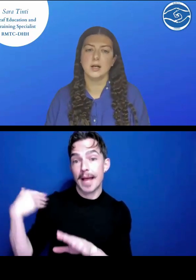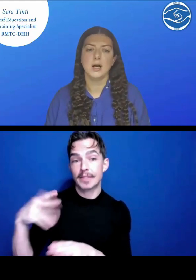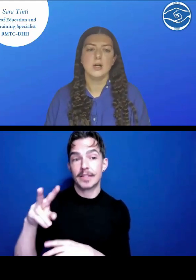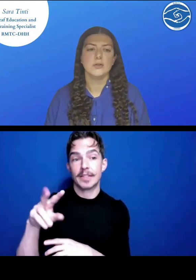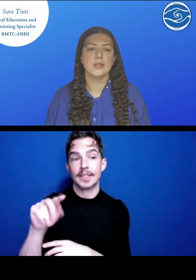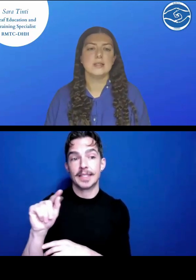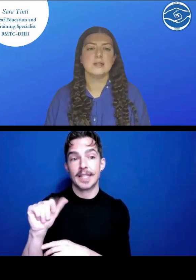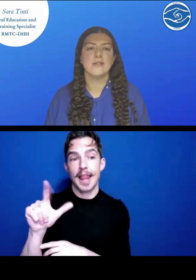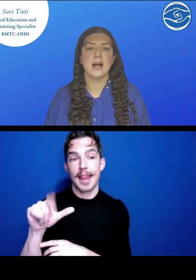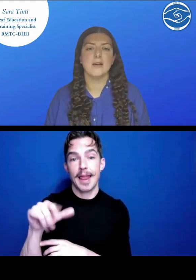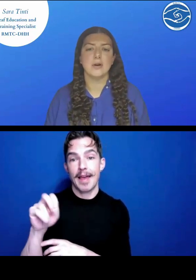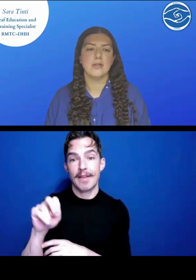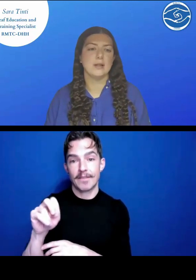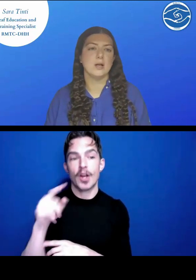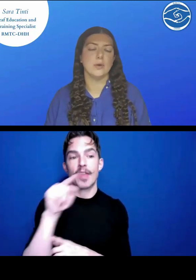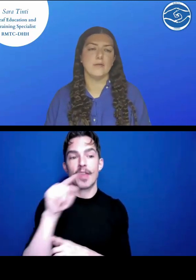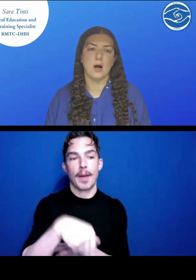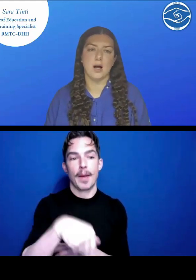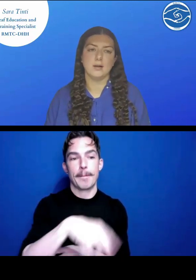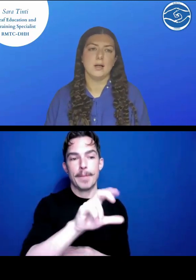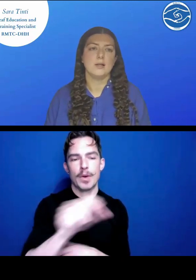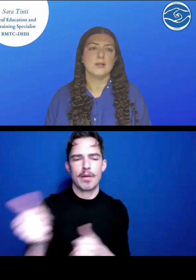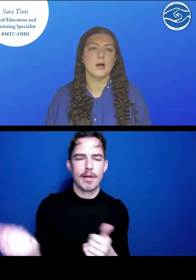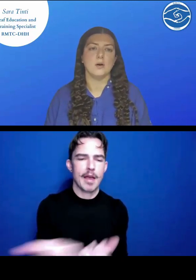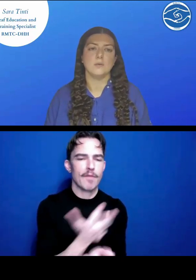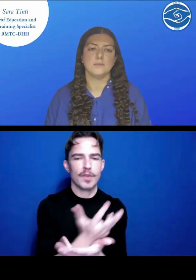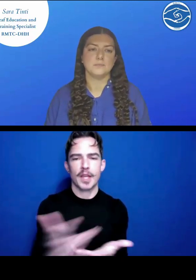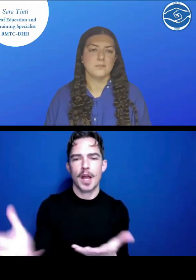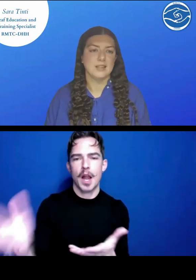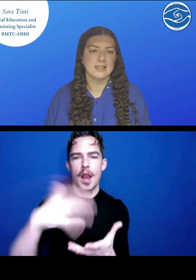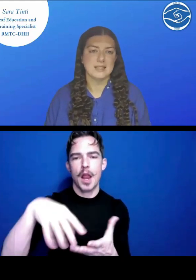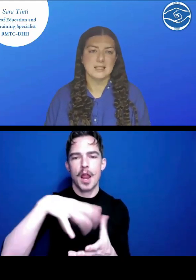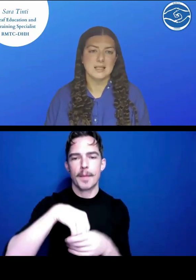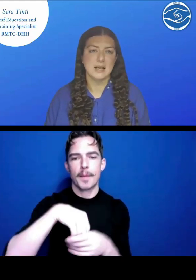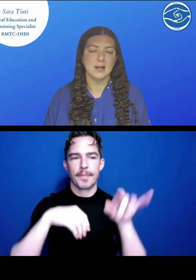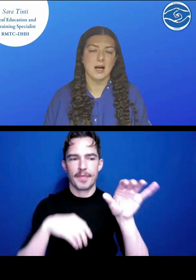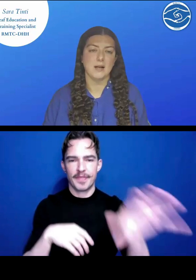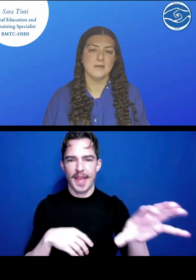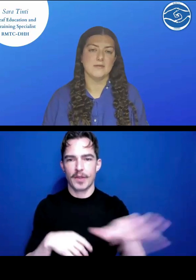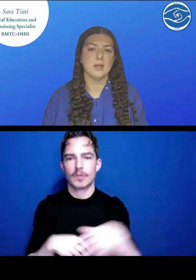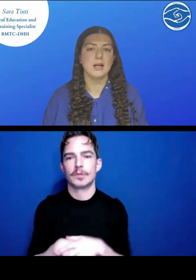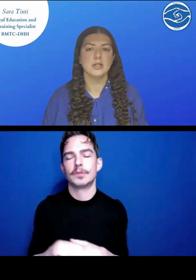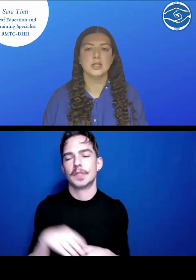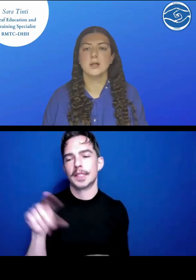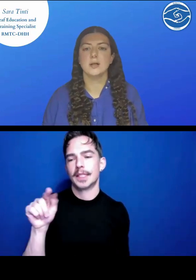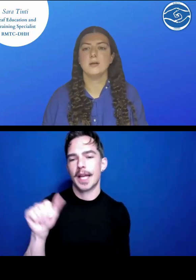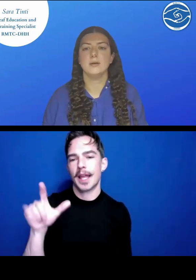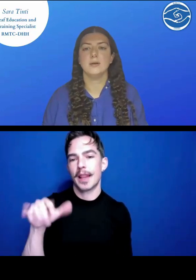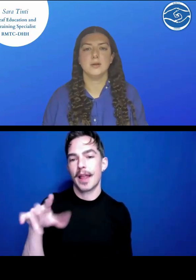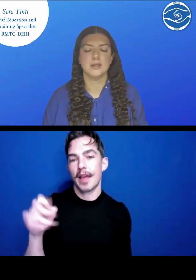here. So, this is kind of everything that we've got. So, this is the TA-Live!s from last year,